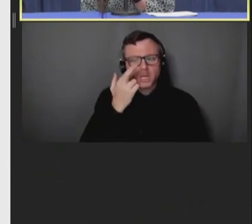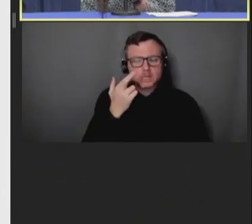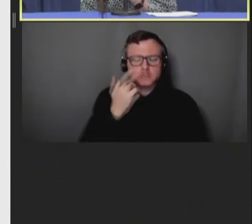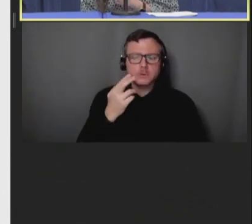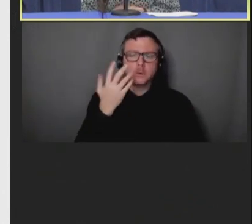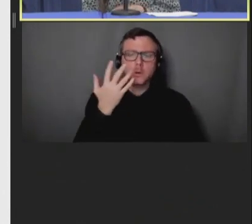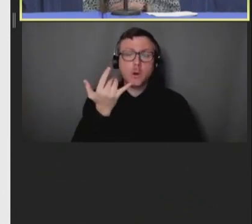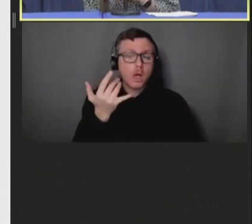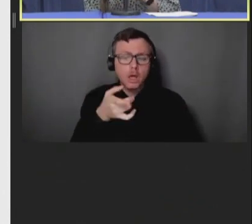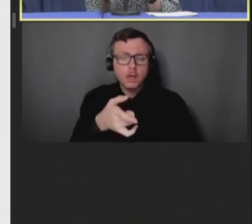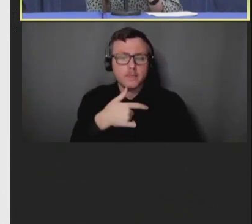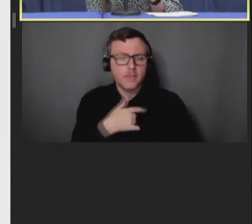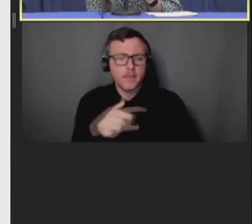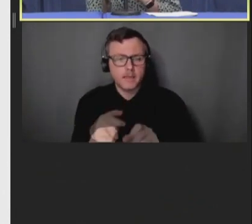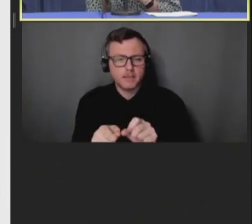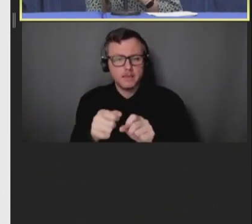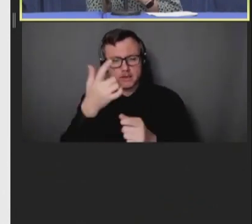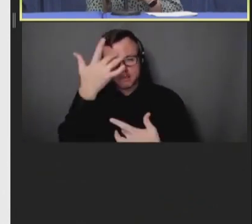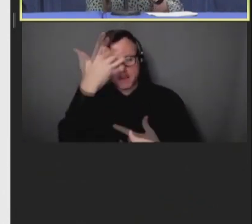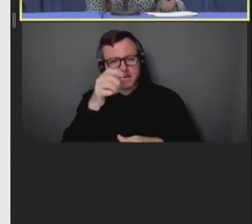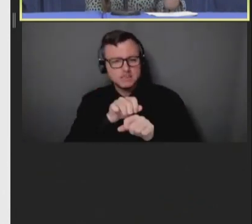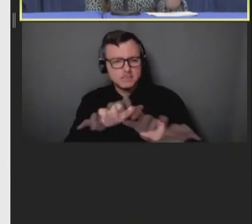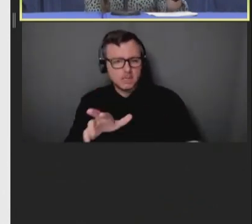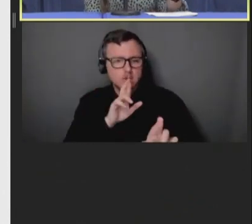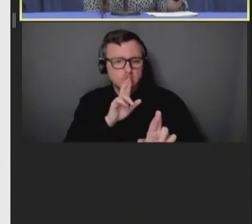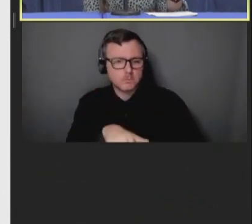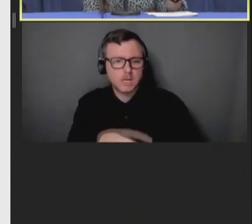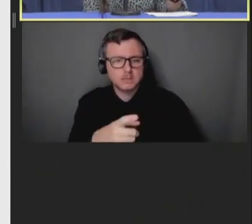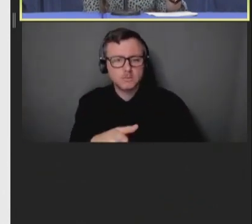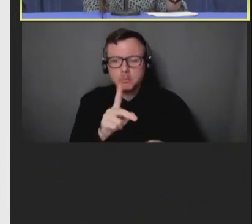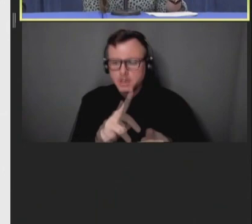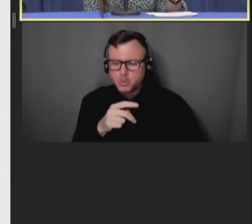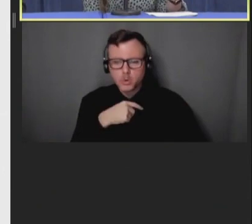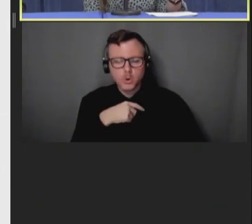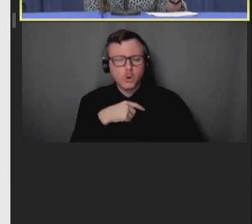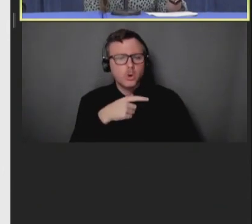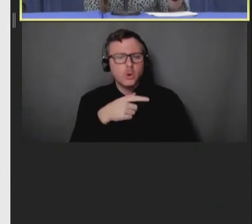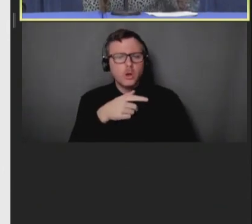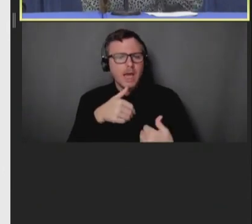response and how we approach people who live in rural communities. I mean, we happen to